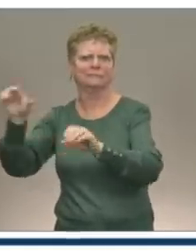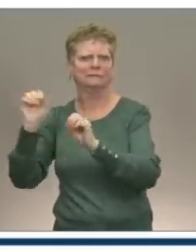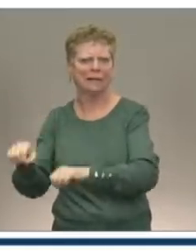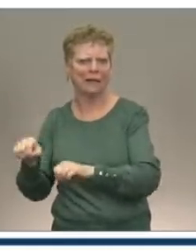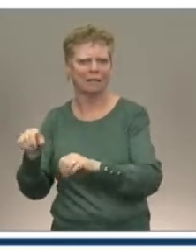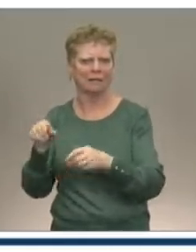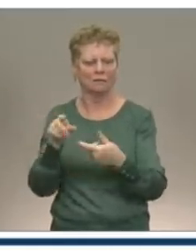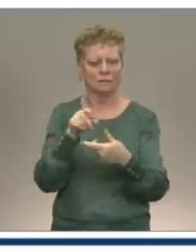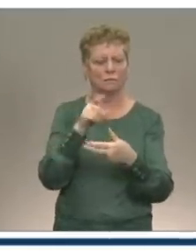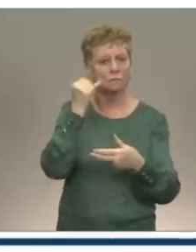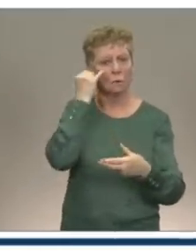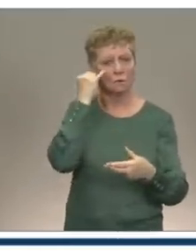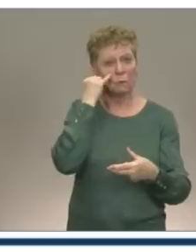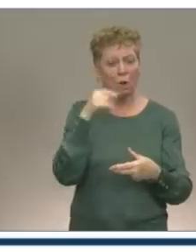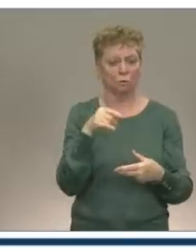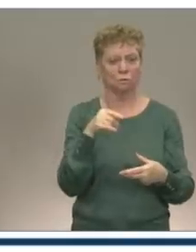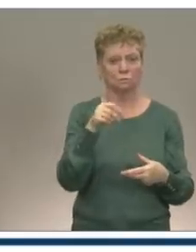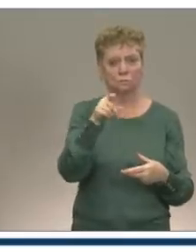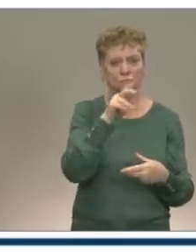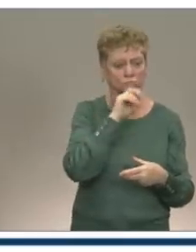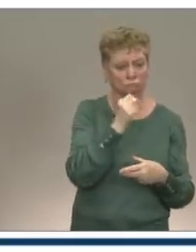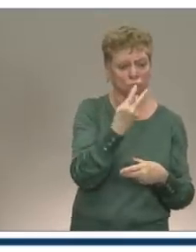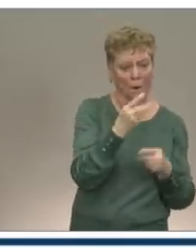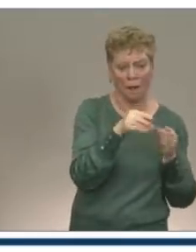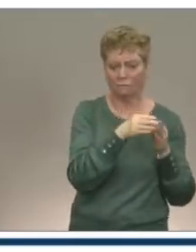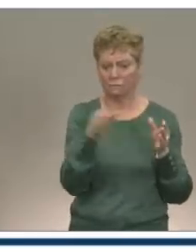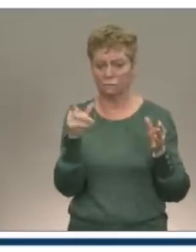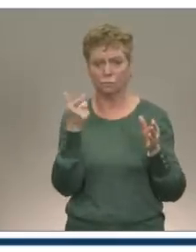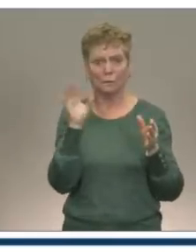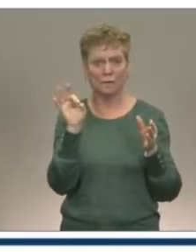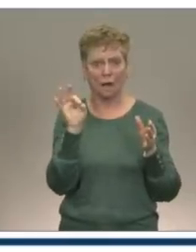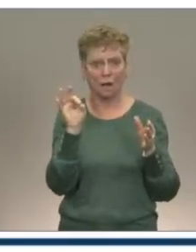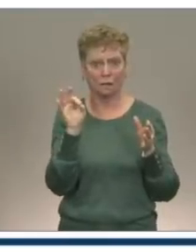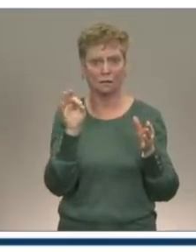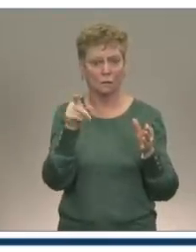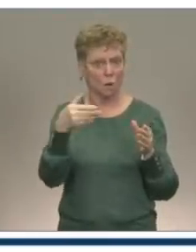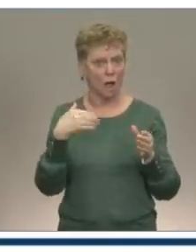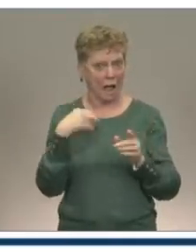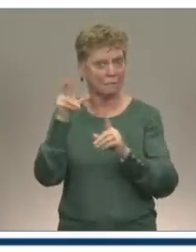so if you're in this age category 12 to 29 and you have an appointment to get moderna